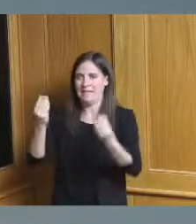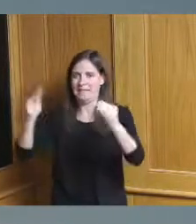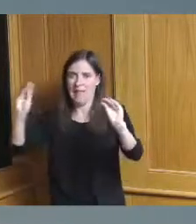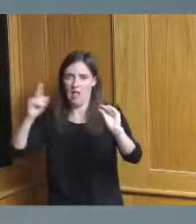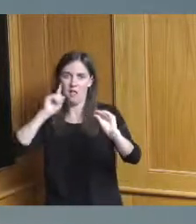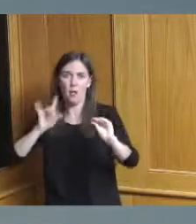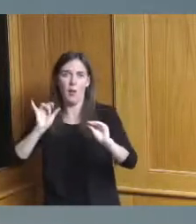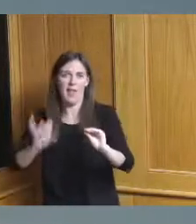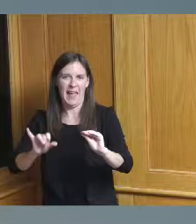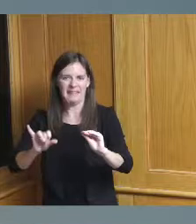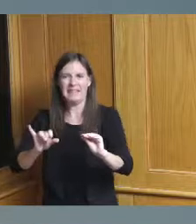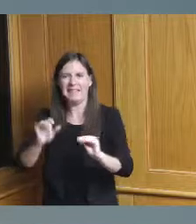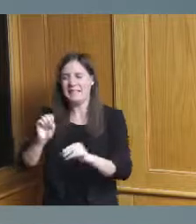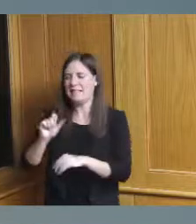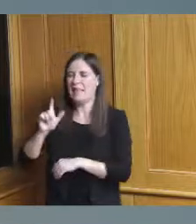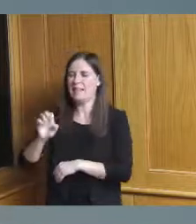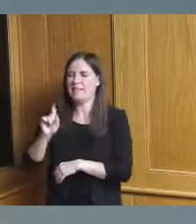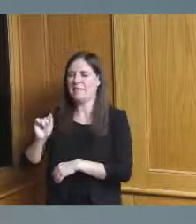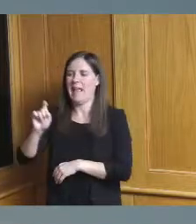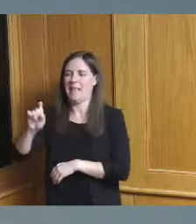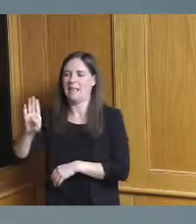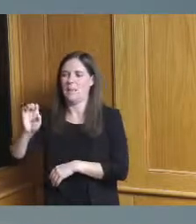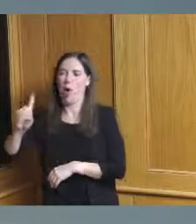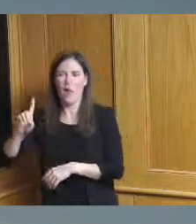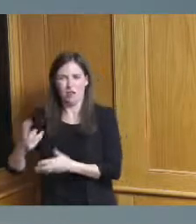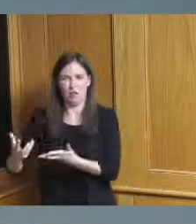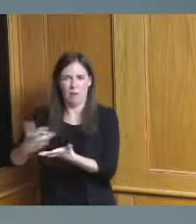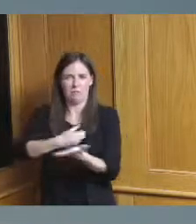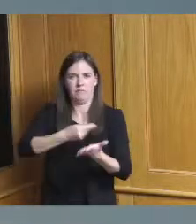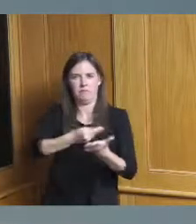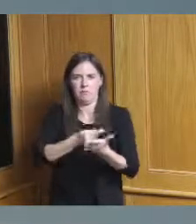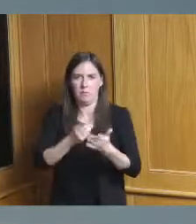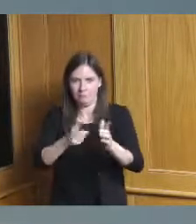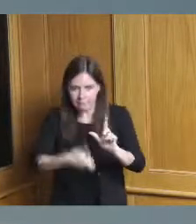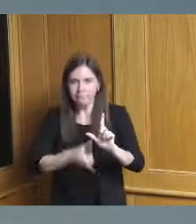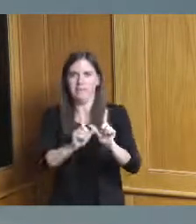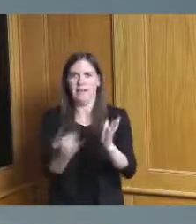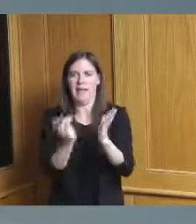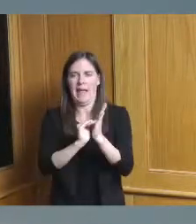tax bonds this morning these these were the bonds that Moody's had upgraded from